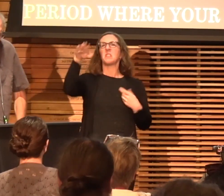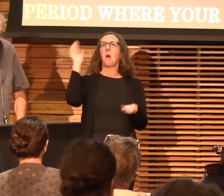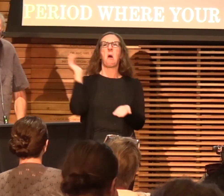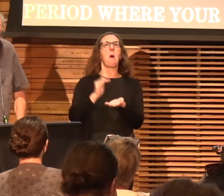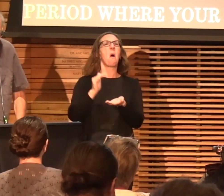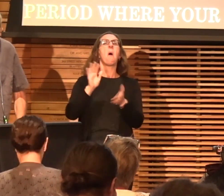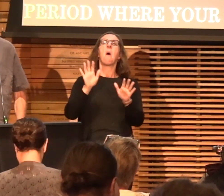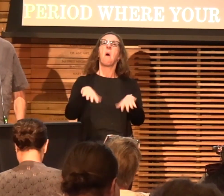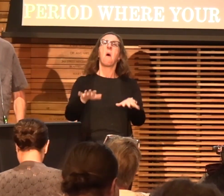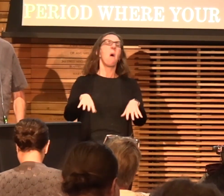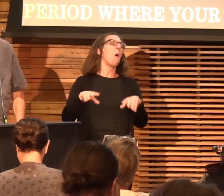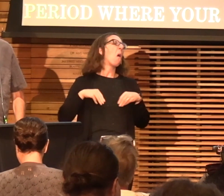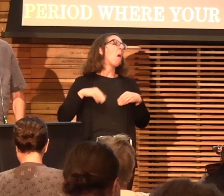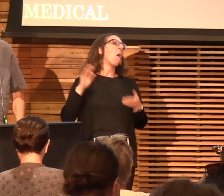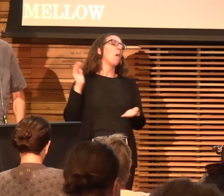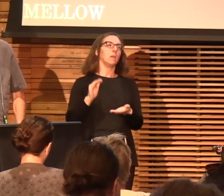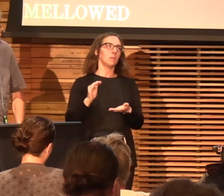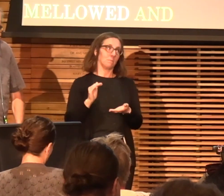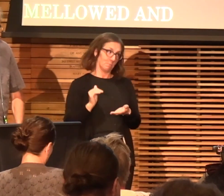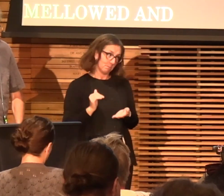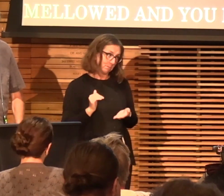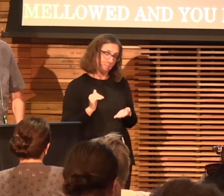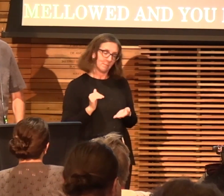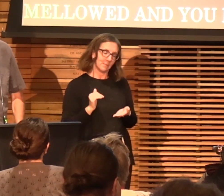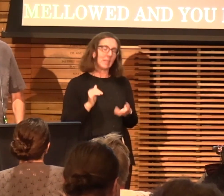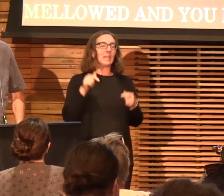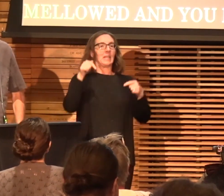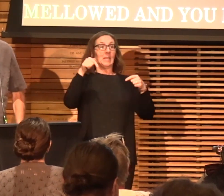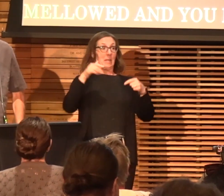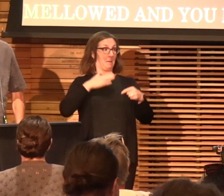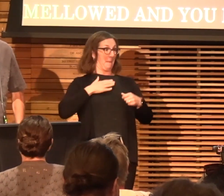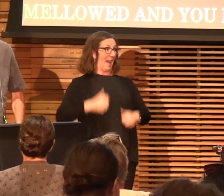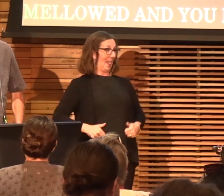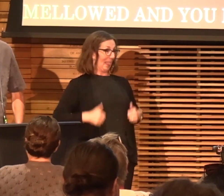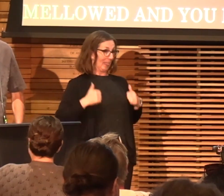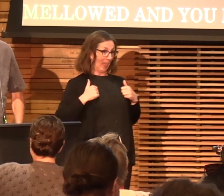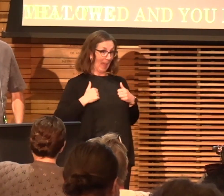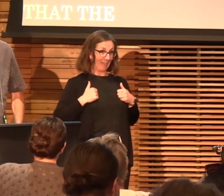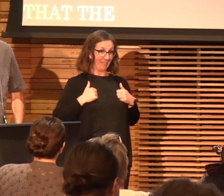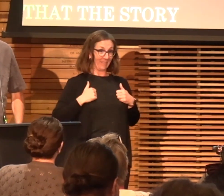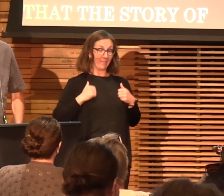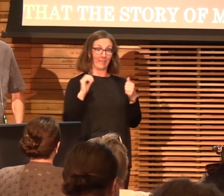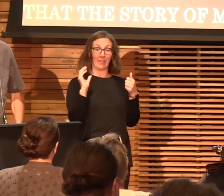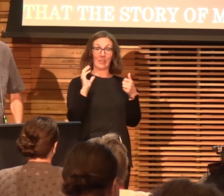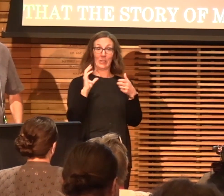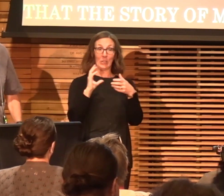And, you know, it's not a coincidence that "The Story of My Life" is still taught in thousands and thousands of schools,